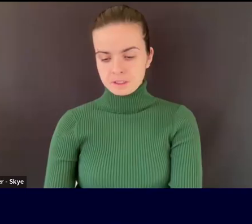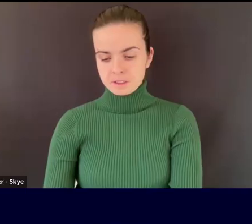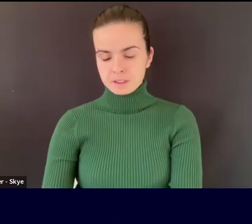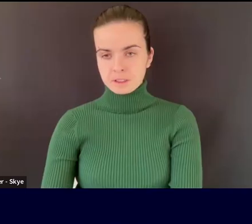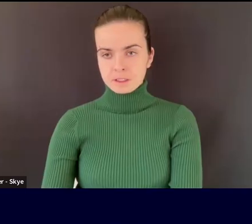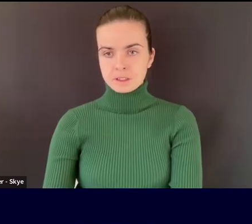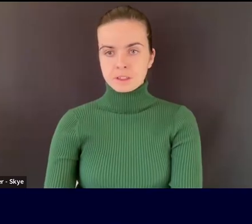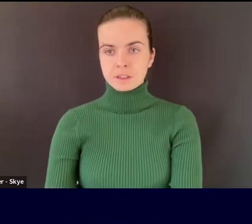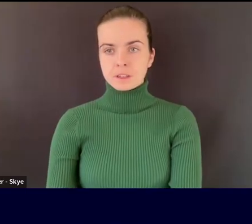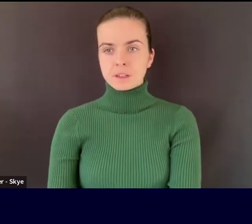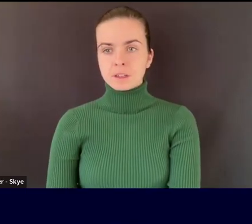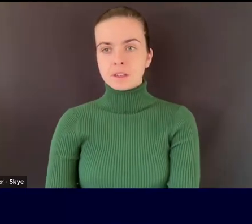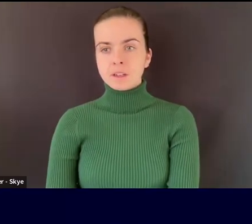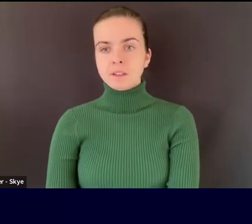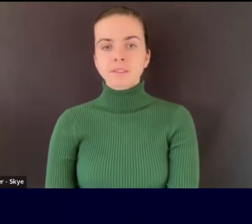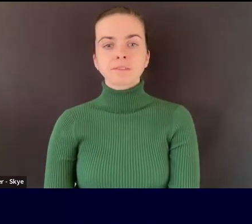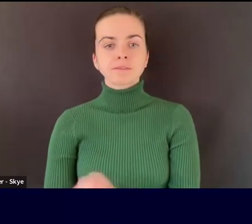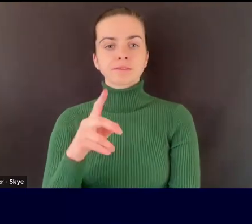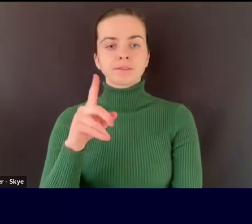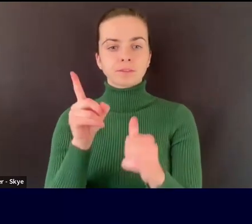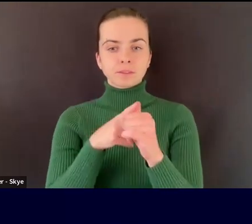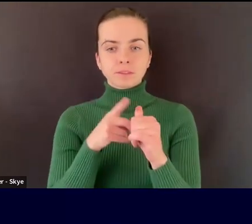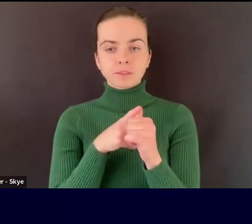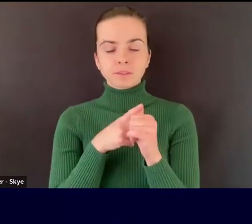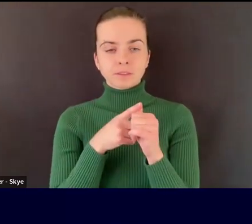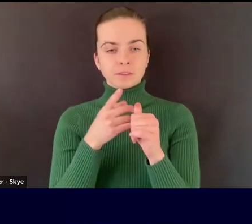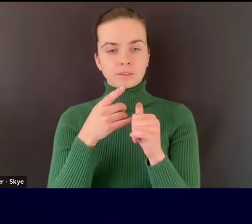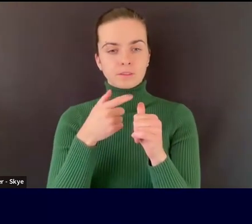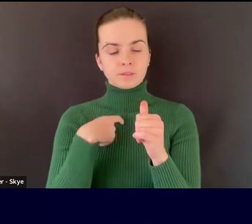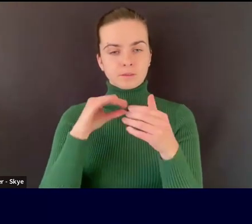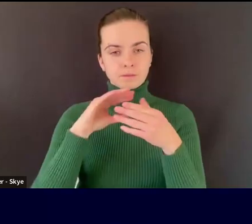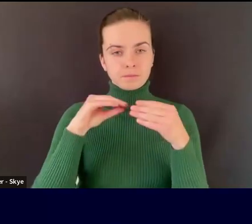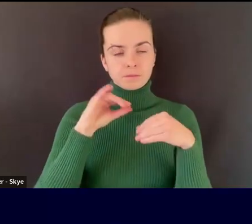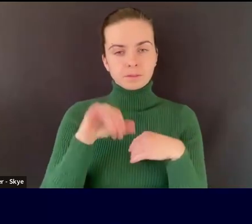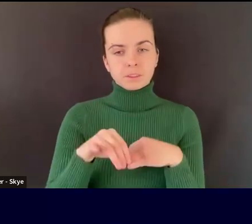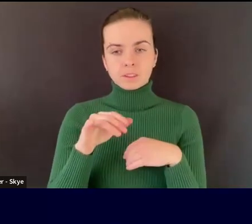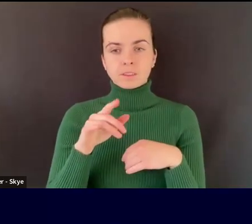Desiree: Okay. So, first of all, I just wanted to share that actually my boss